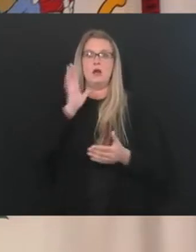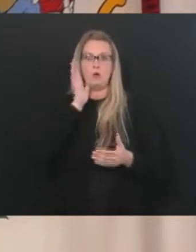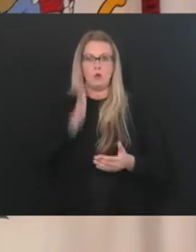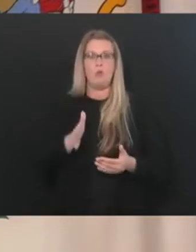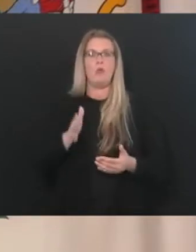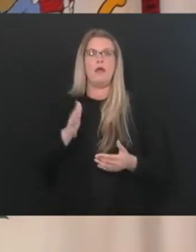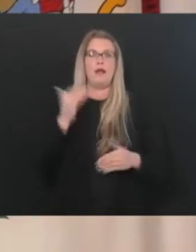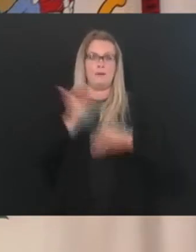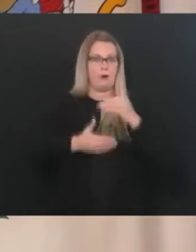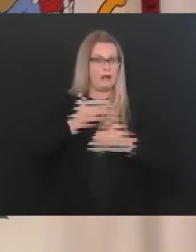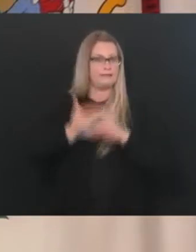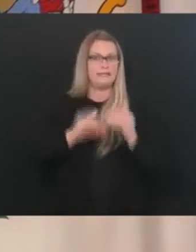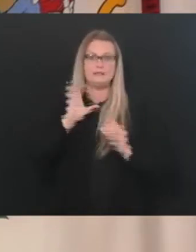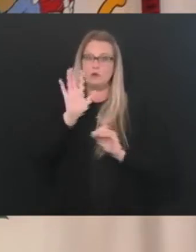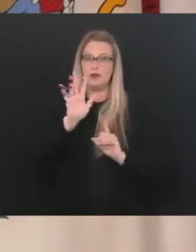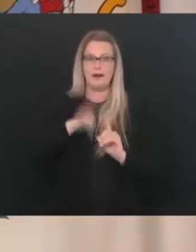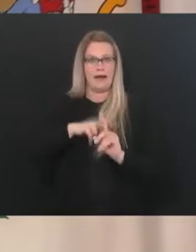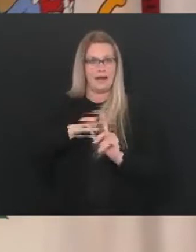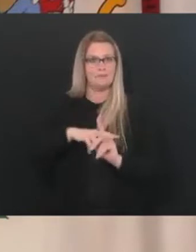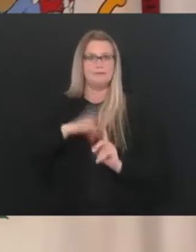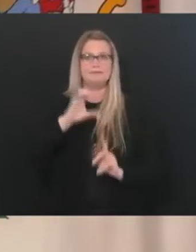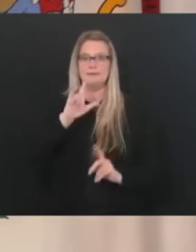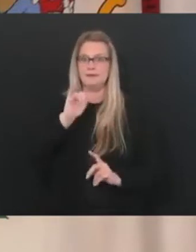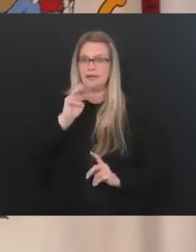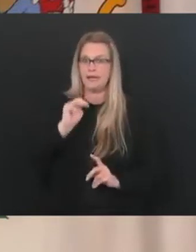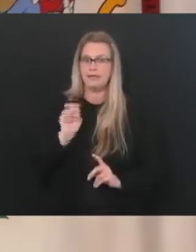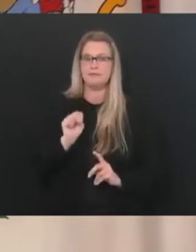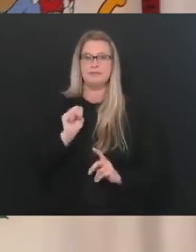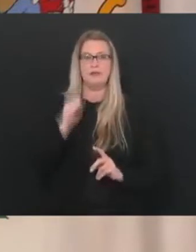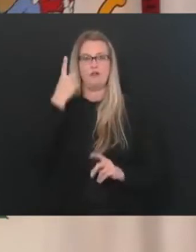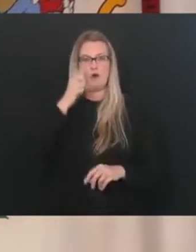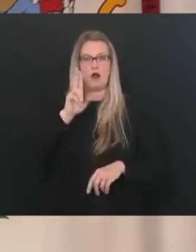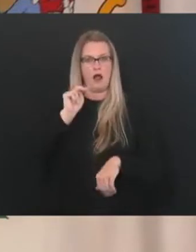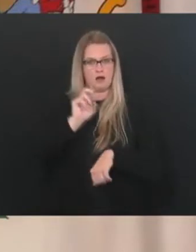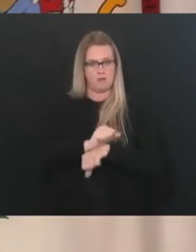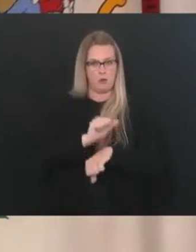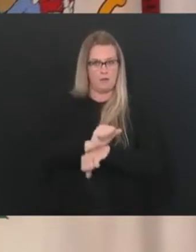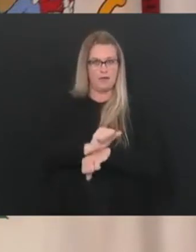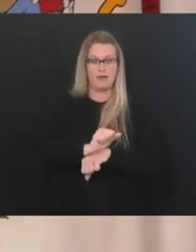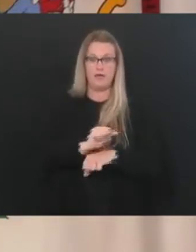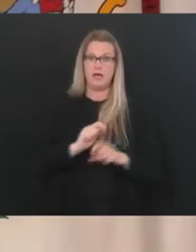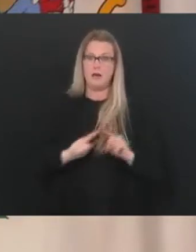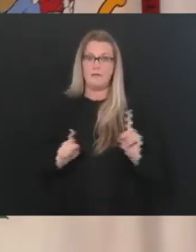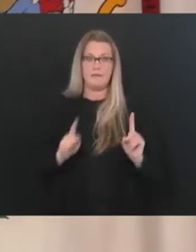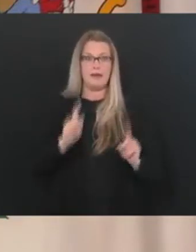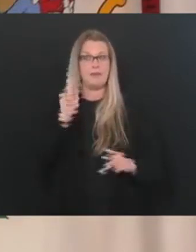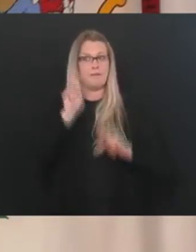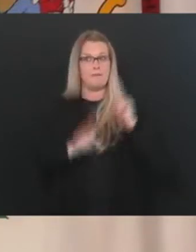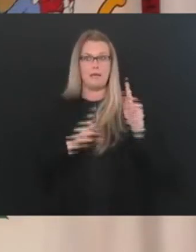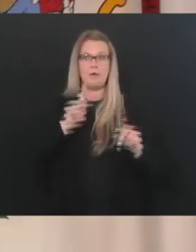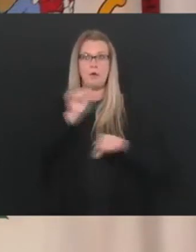WE TRIPLED IT ONE TIME, WE'RE GOING TO TRIPLE IT AGAIN, AND WE'RE GOING TO GET THESE CLAIMS PROCESSED.